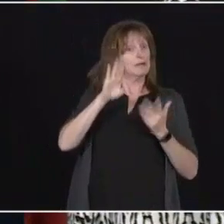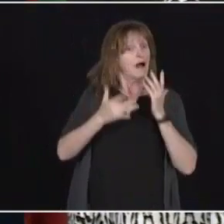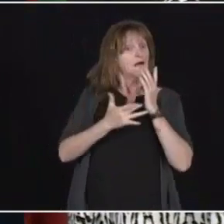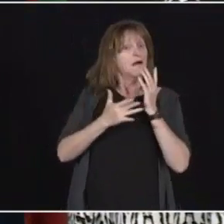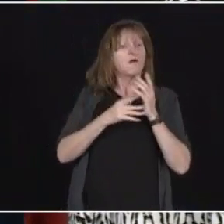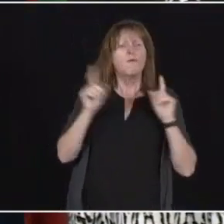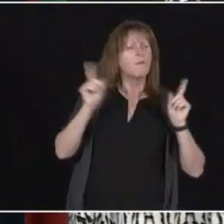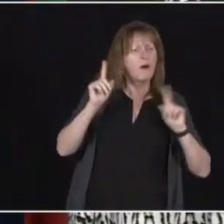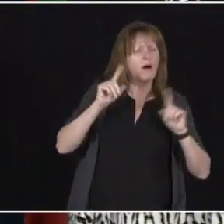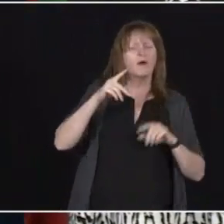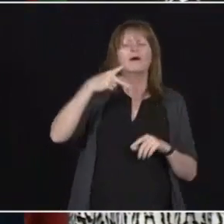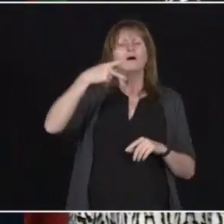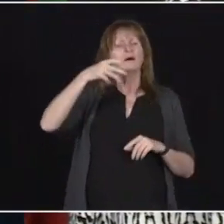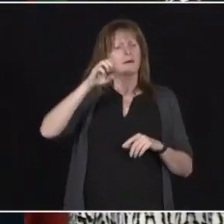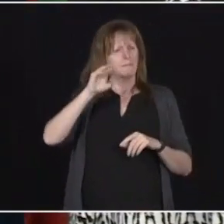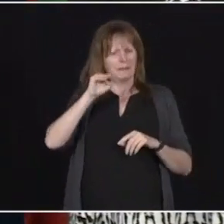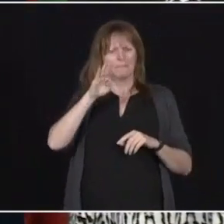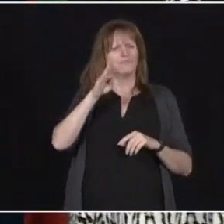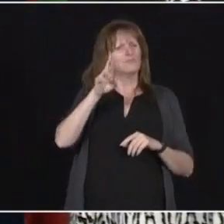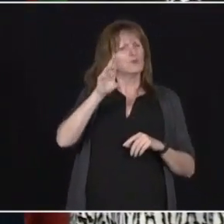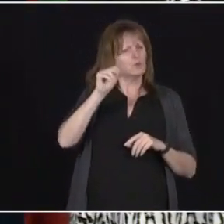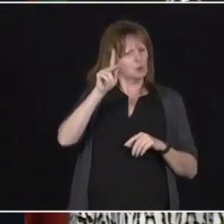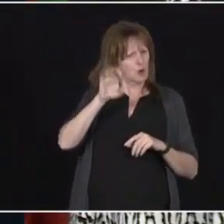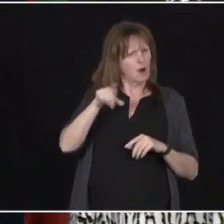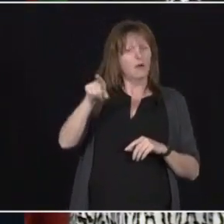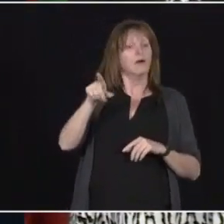will manufacture